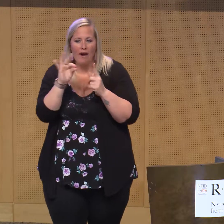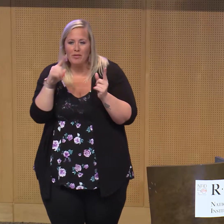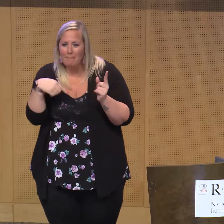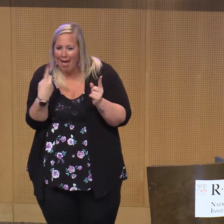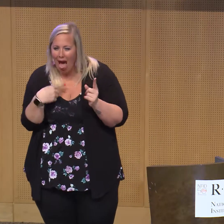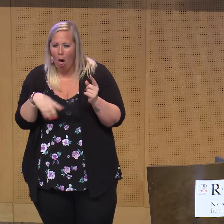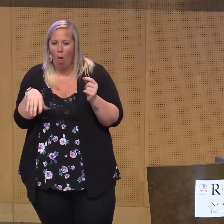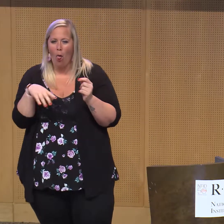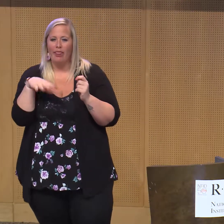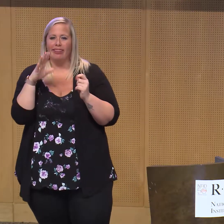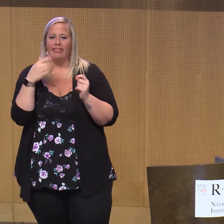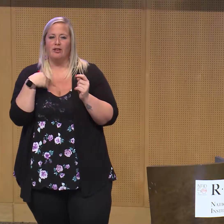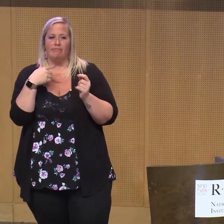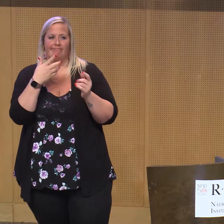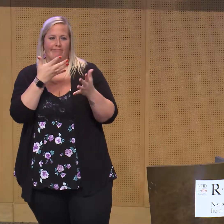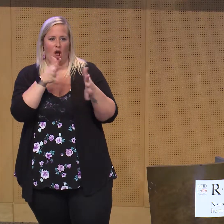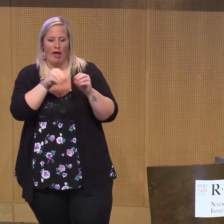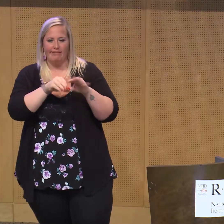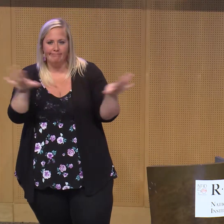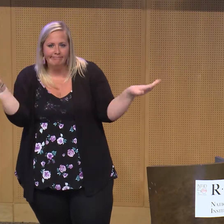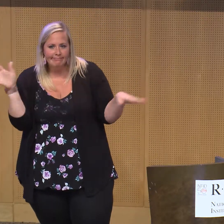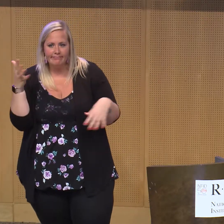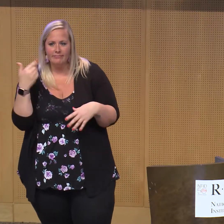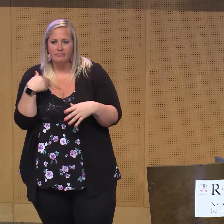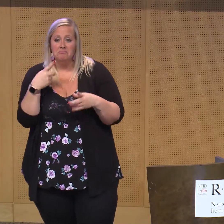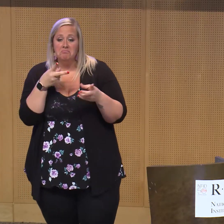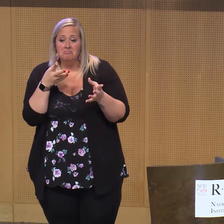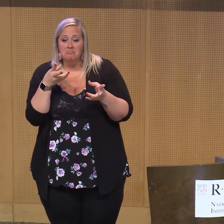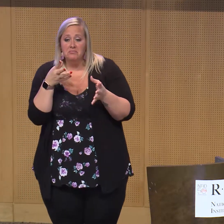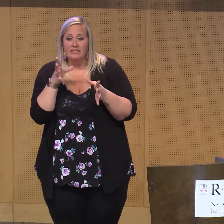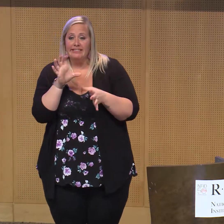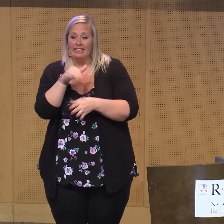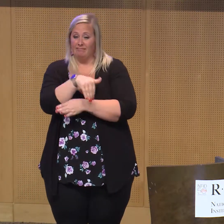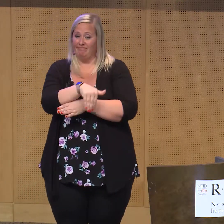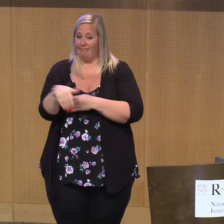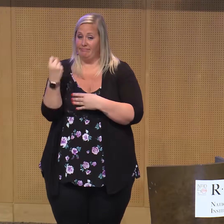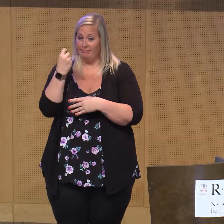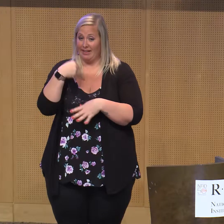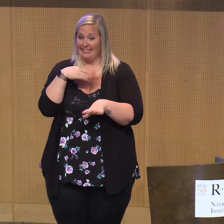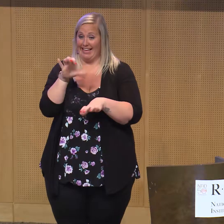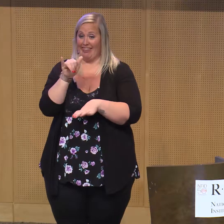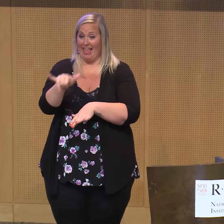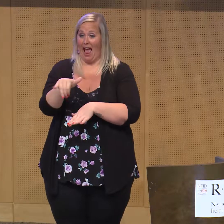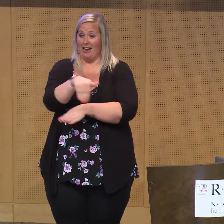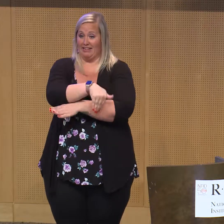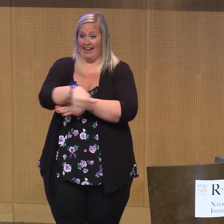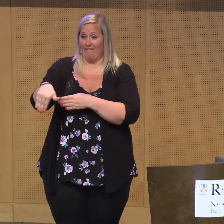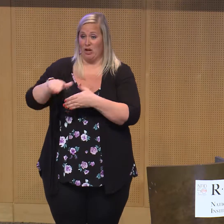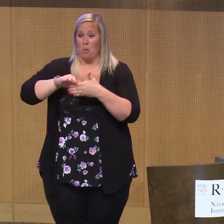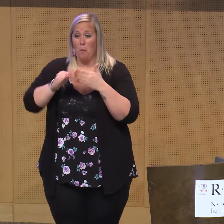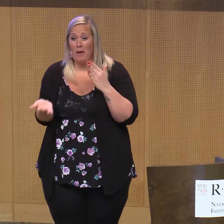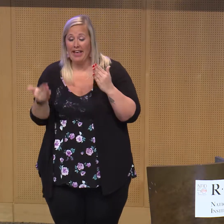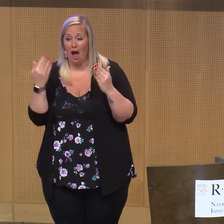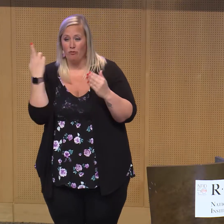on the side, and I just got jobs through word of mouth, and it spread very quickly because I was really busy